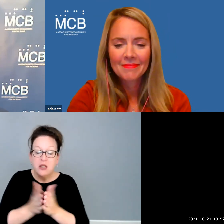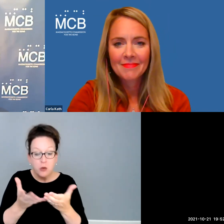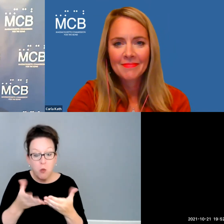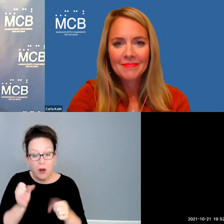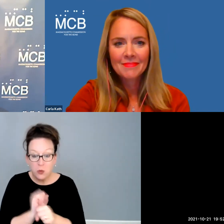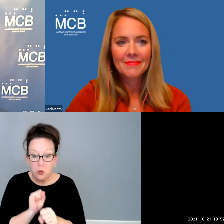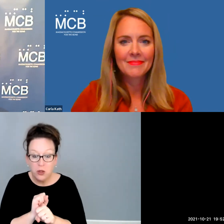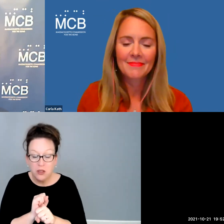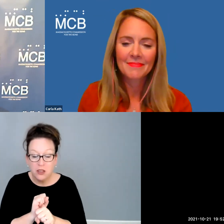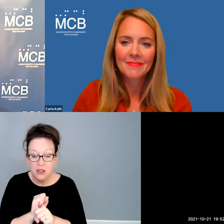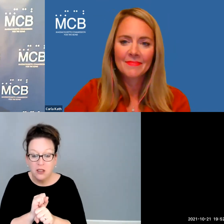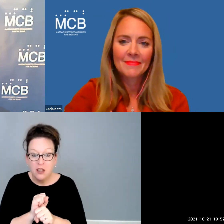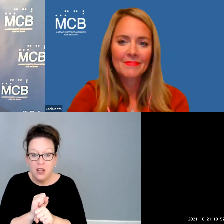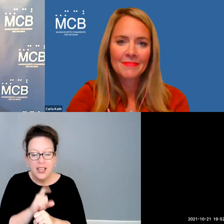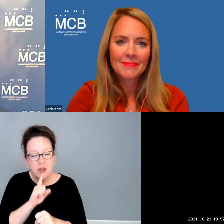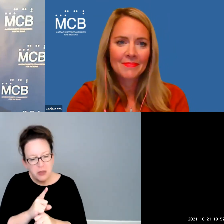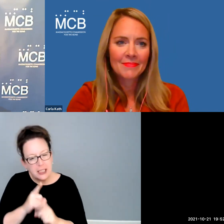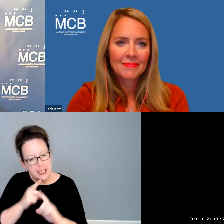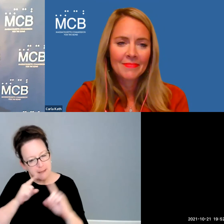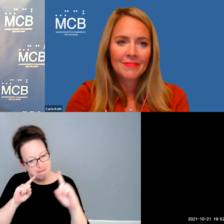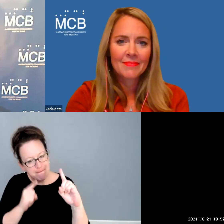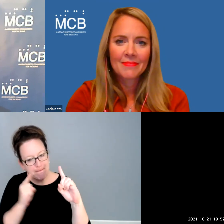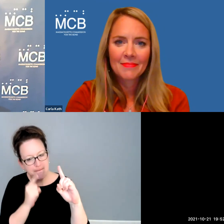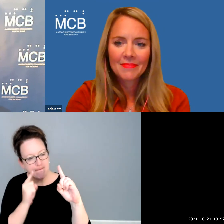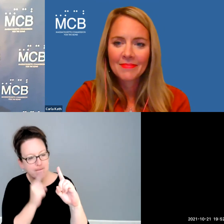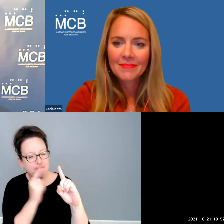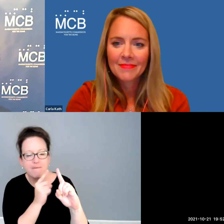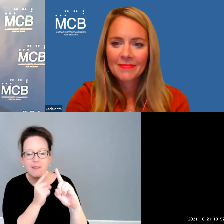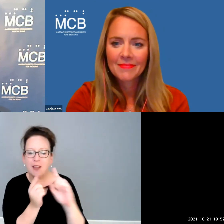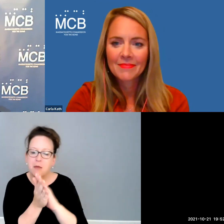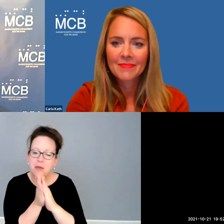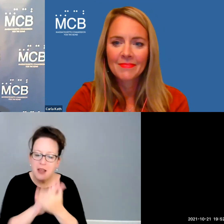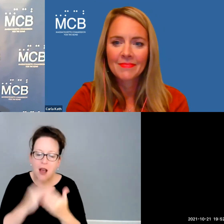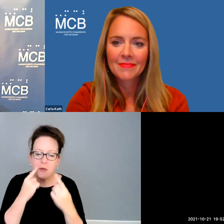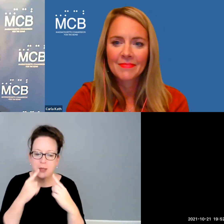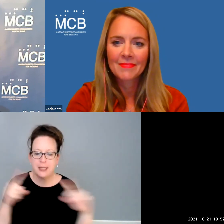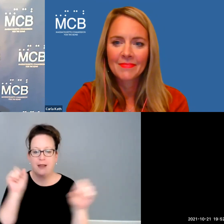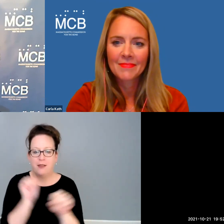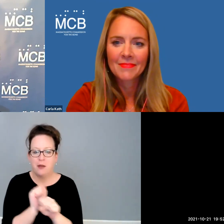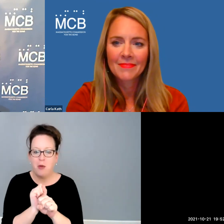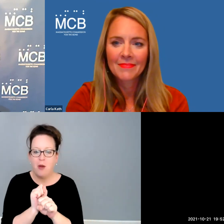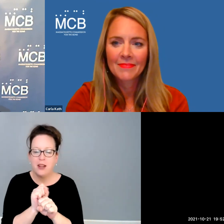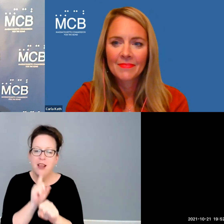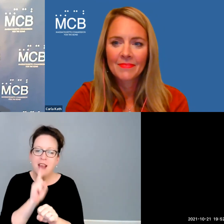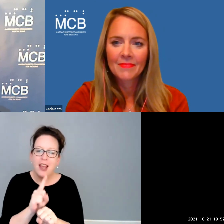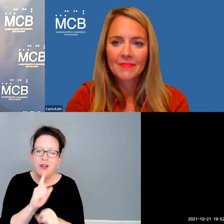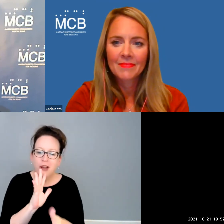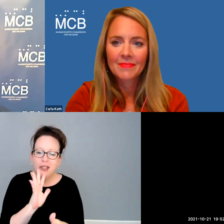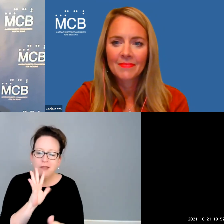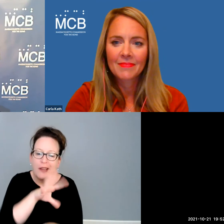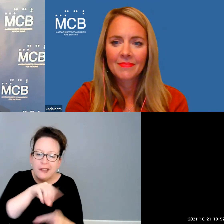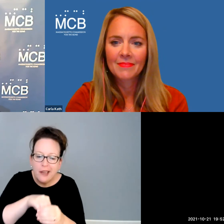to persevere and become successfully employed and engage in even things like this.